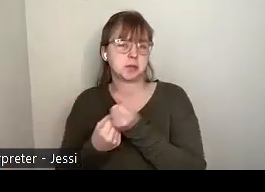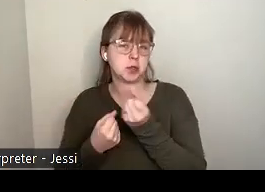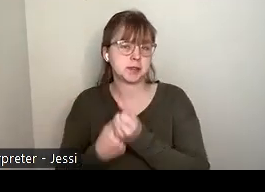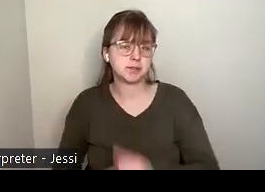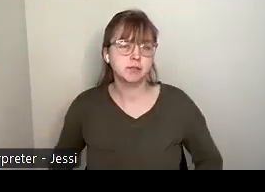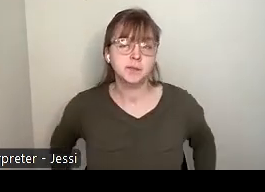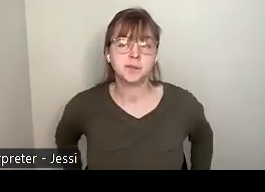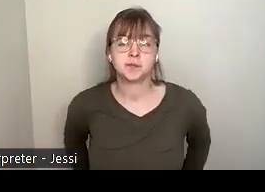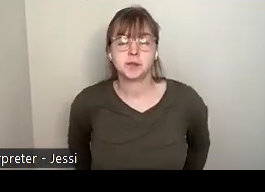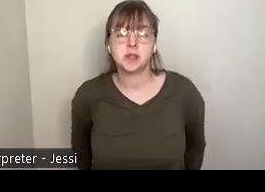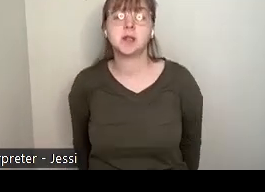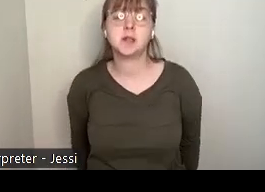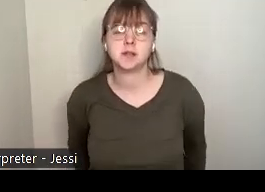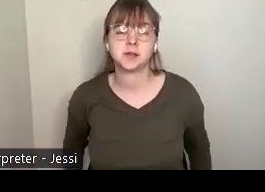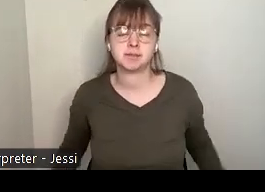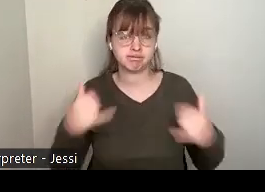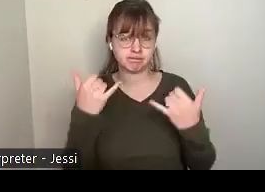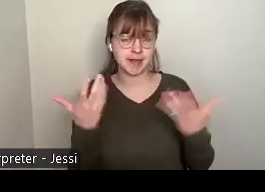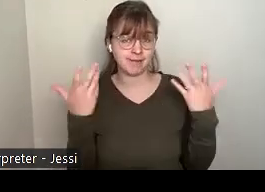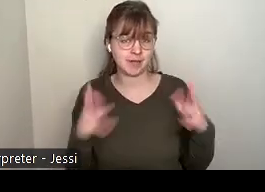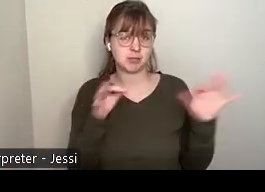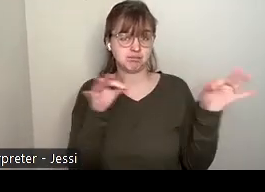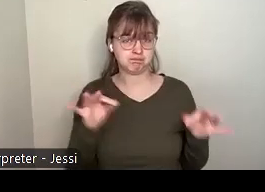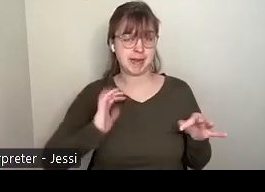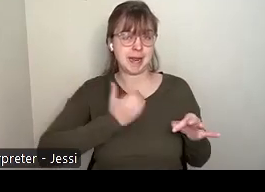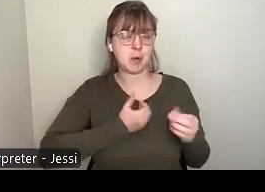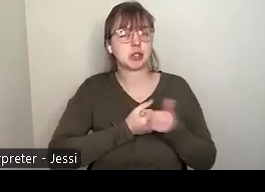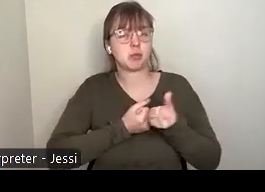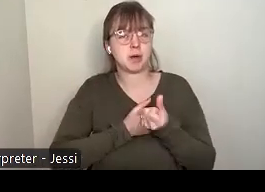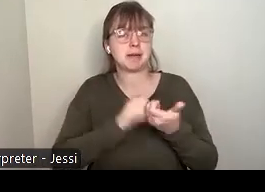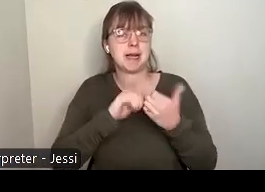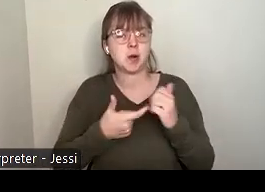discussed some of the ways that we provide support for our littlest patients I'll walk through a case